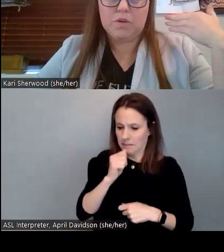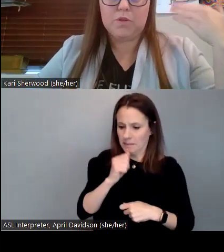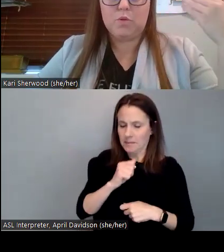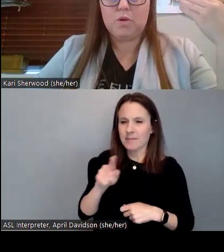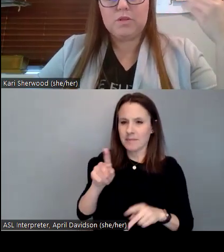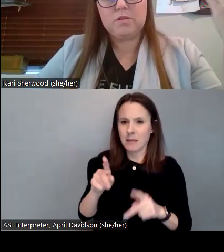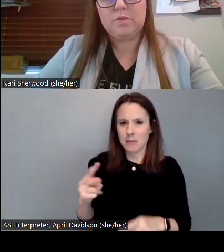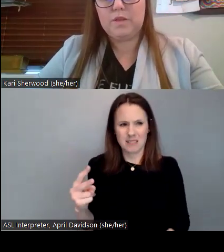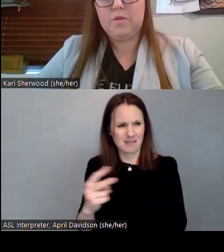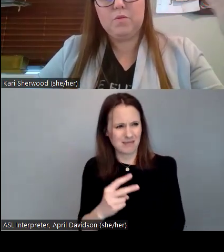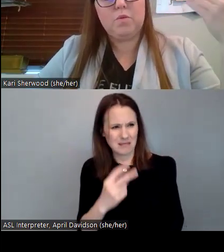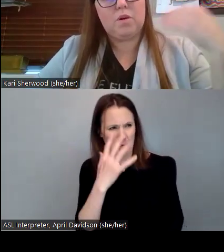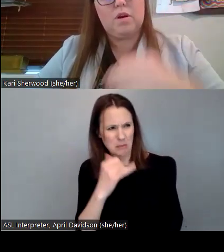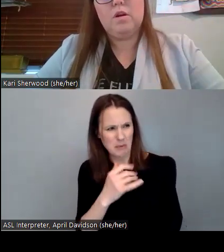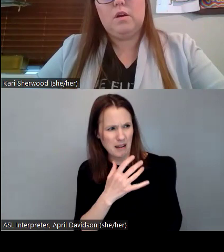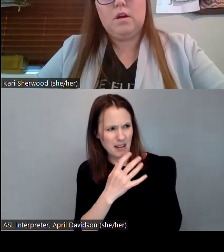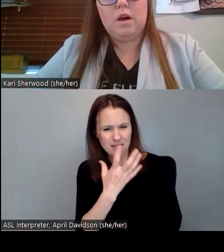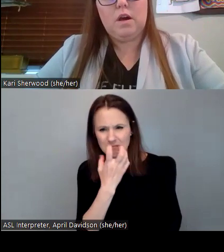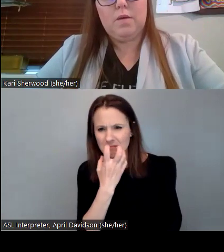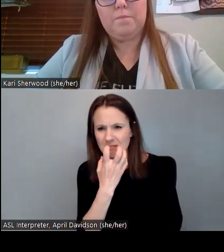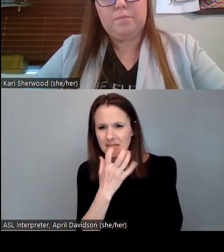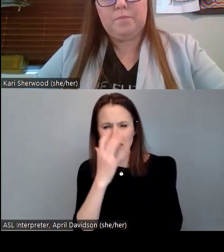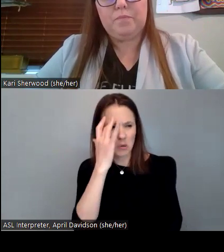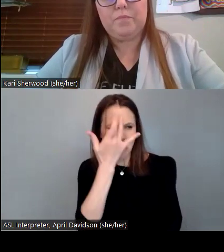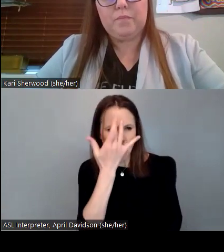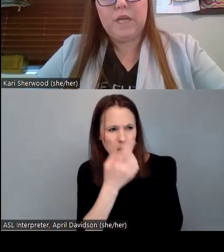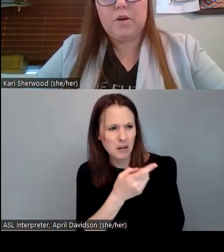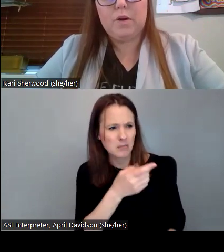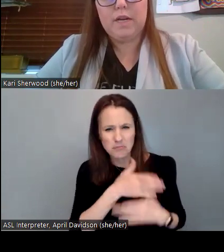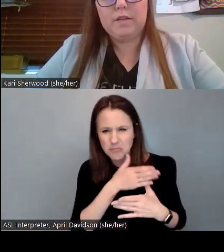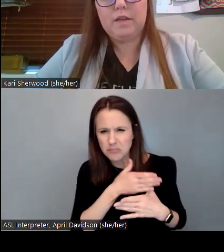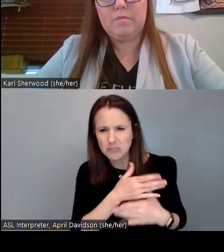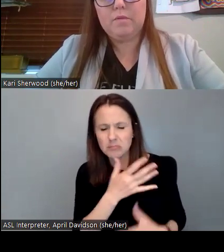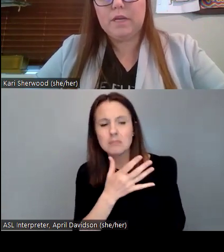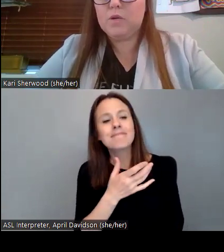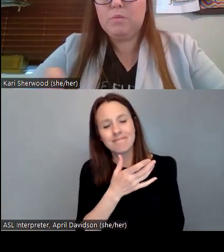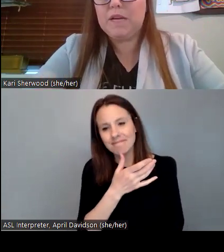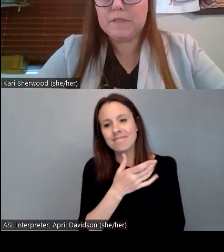or short with you or, you know, it could be because